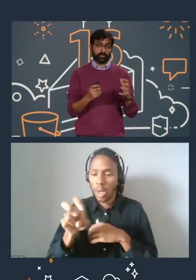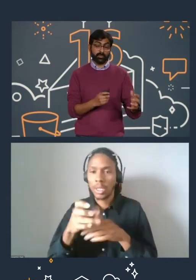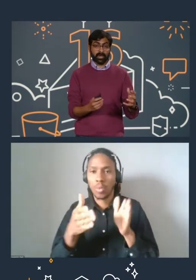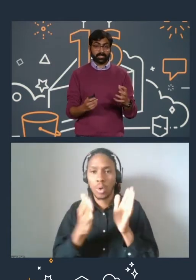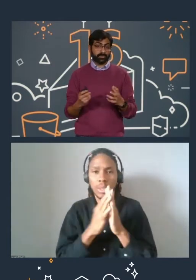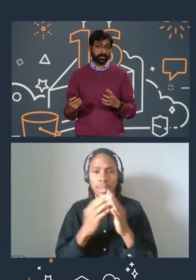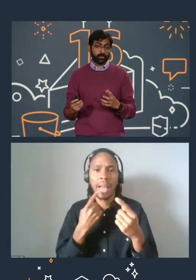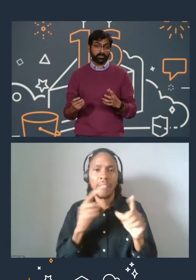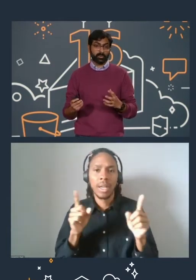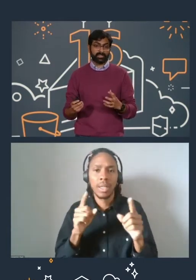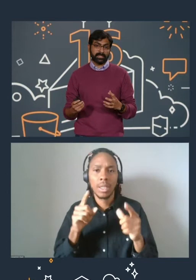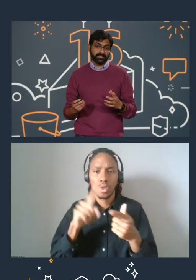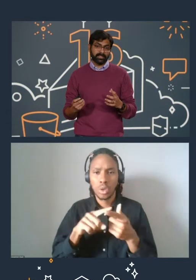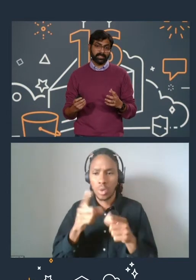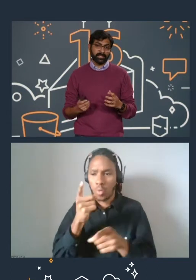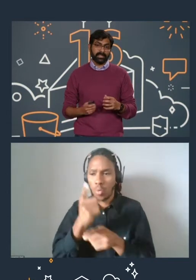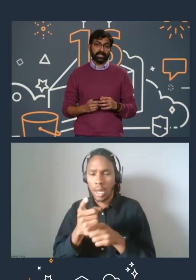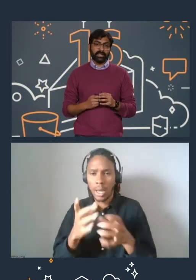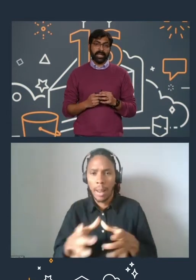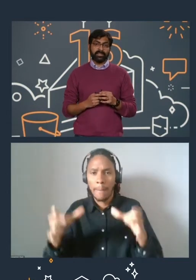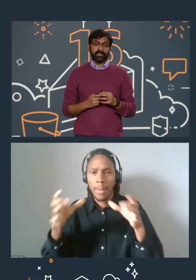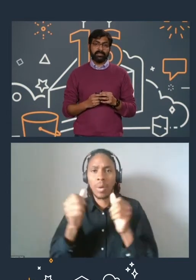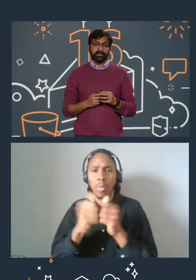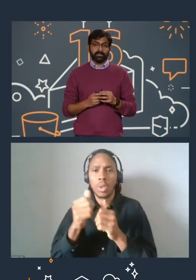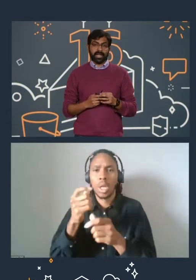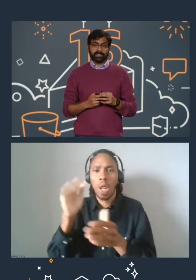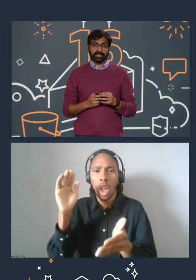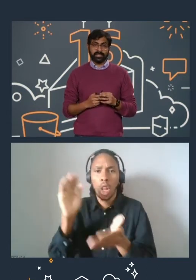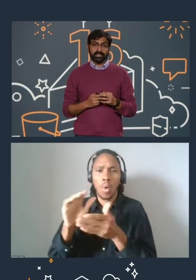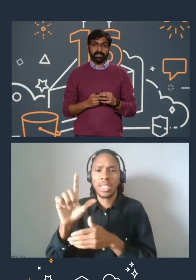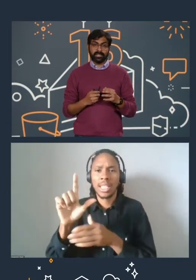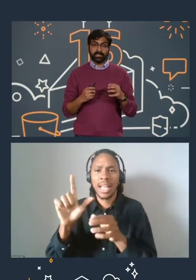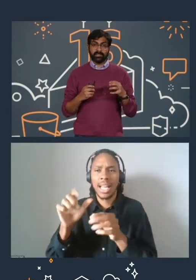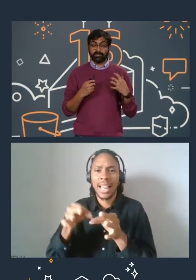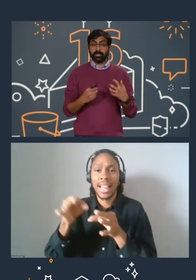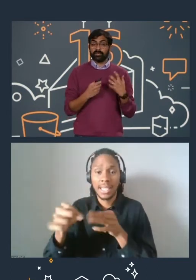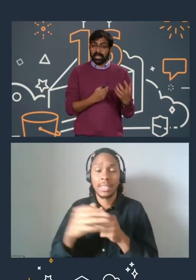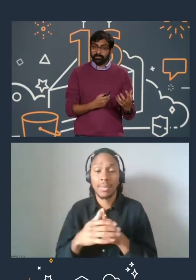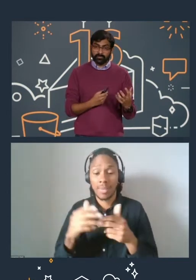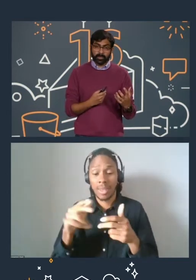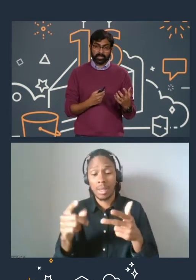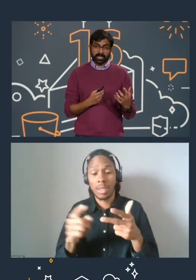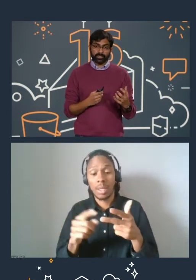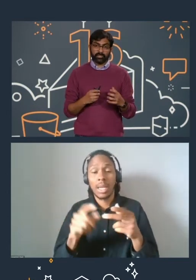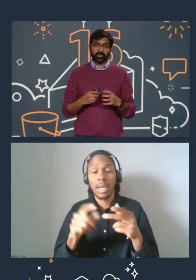to the buckets of the lowest latency. And then lastly, they can configure live replication